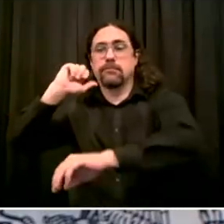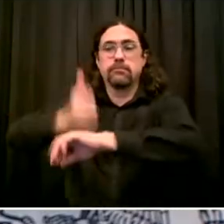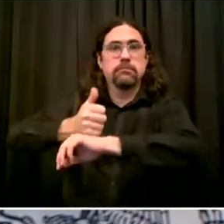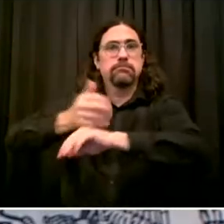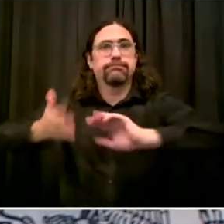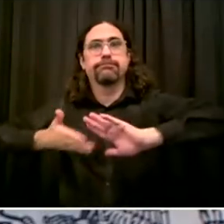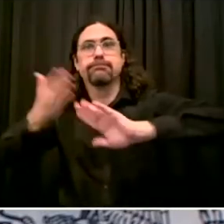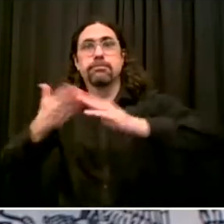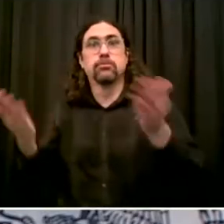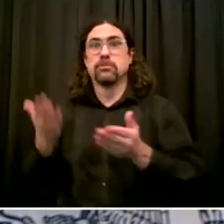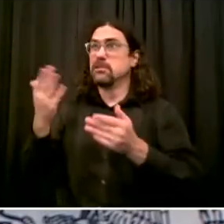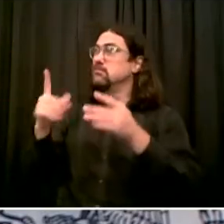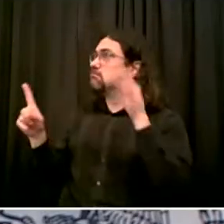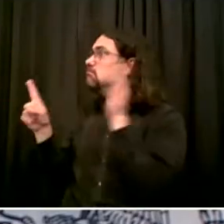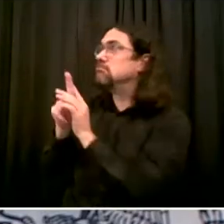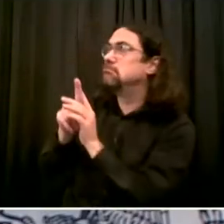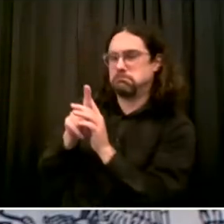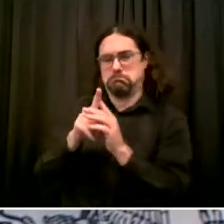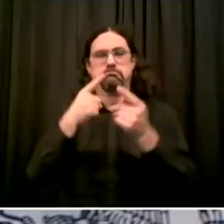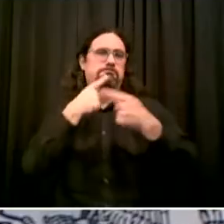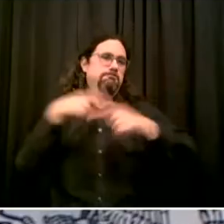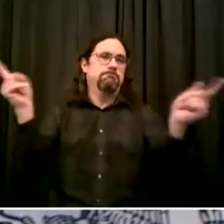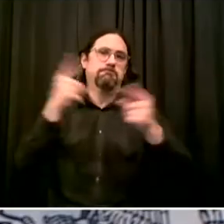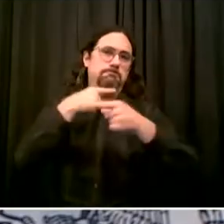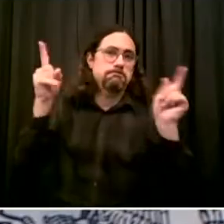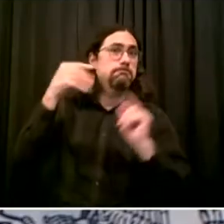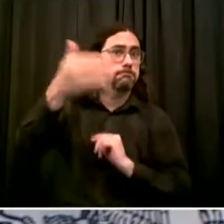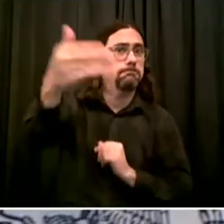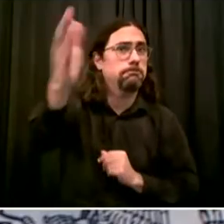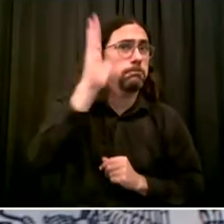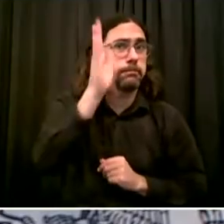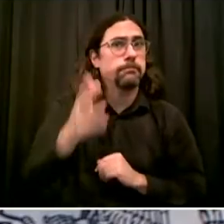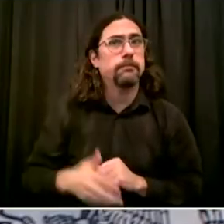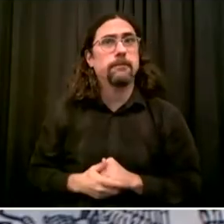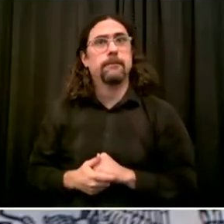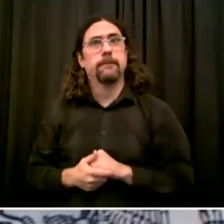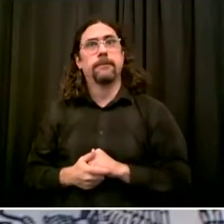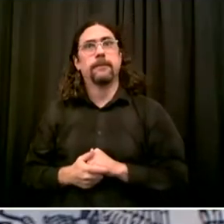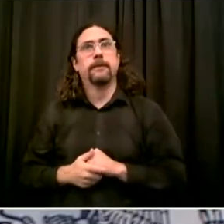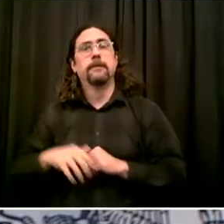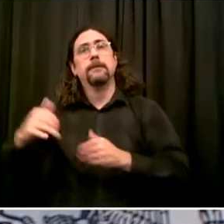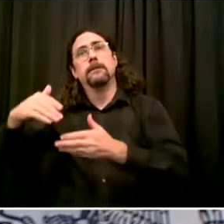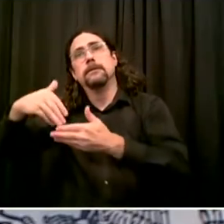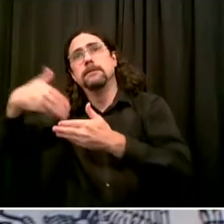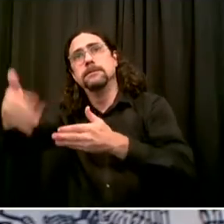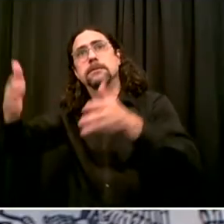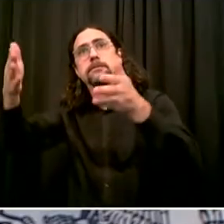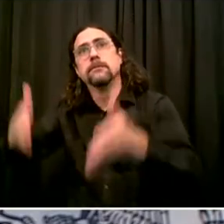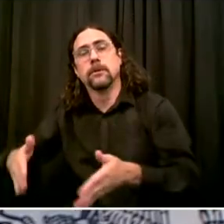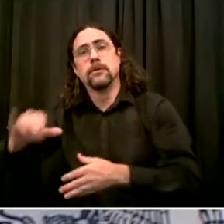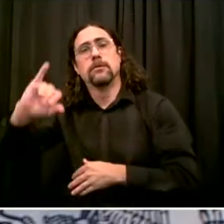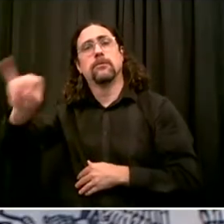F OWORK IS HAPPENING TO BRING BUSINESSES TO OUR ECONOMY. THANK YOU, HI MR. MAYOR, GOOD